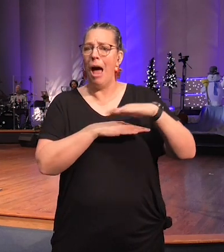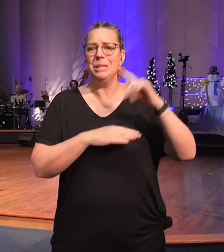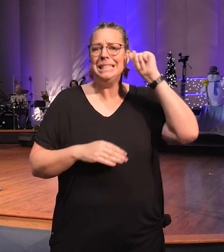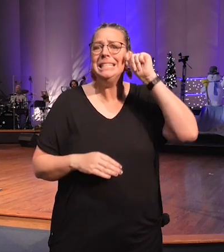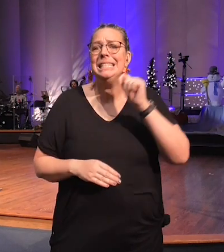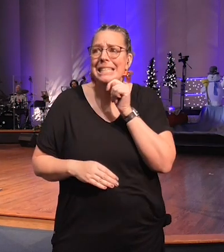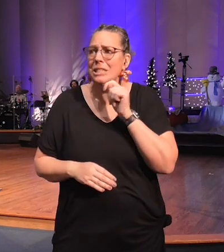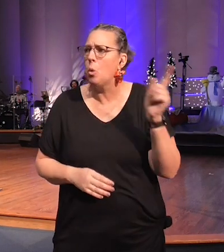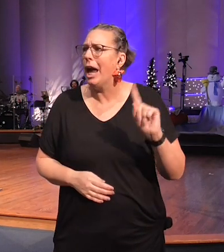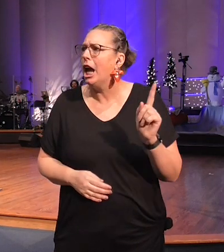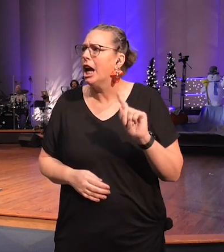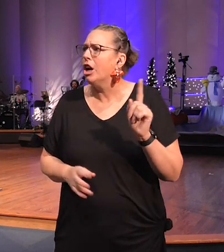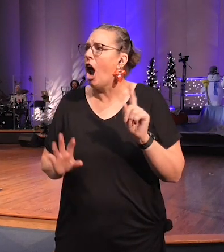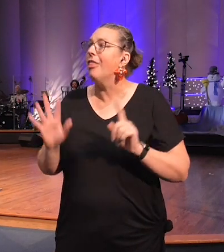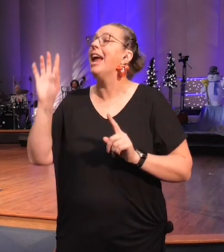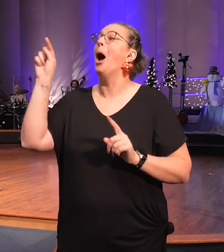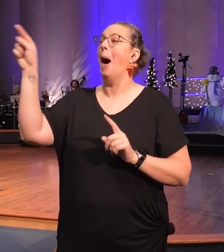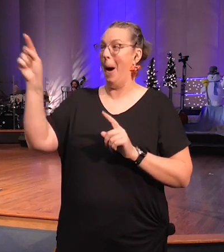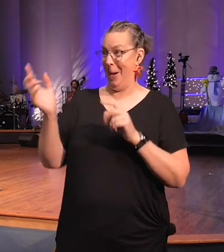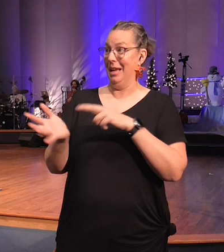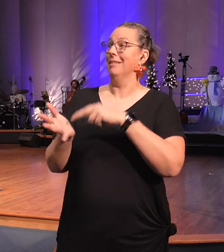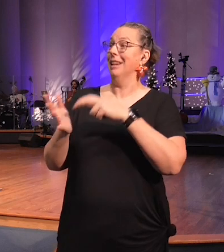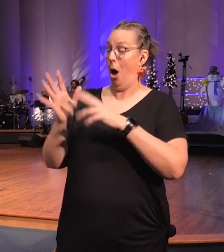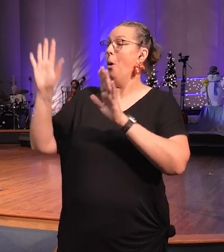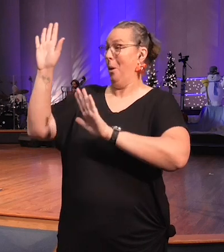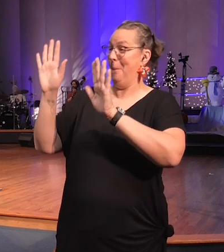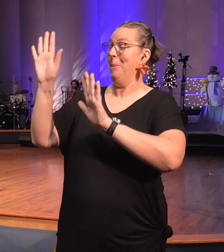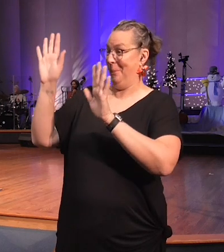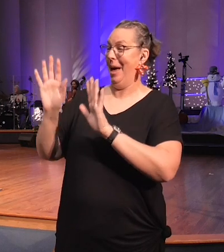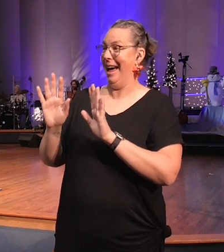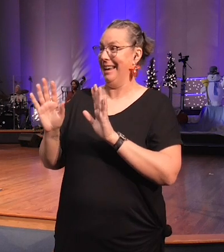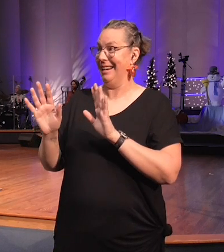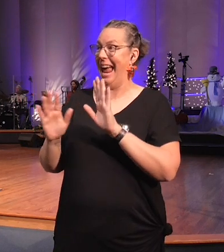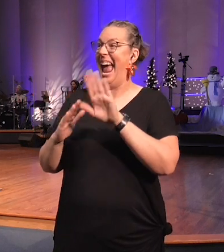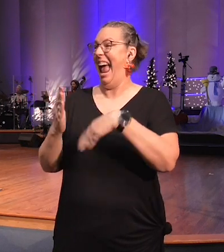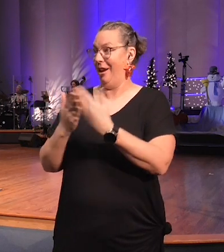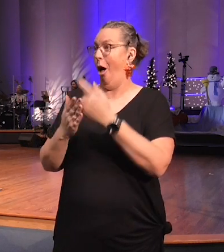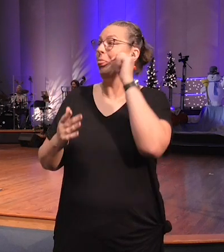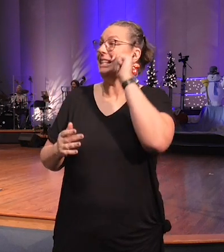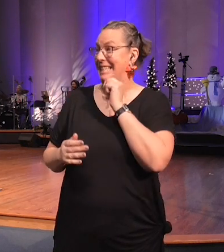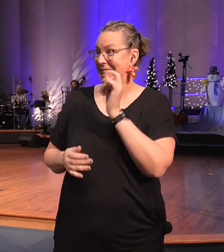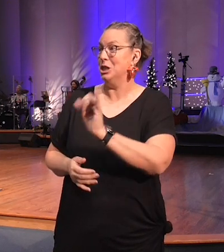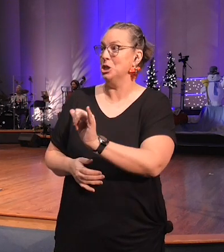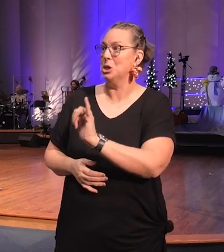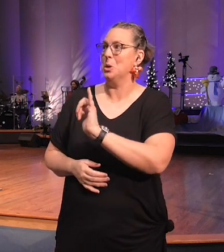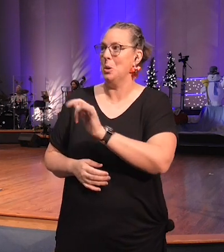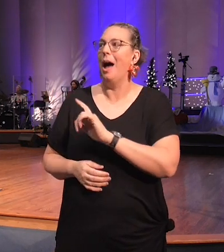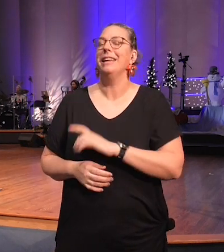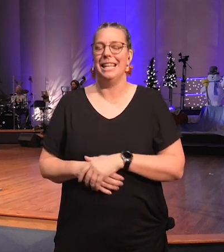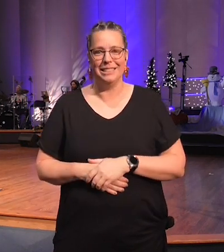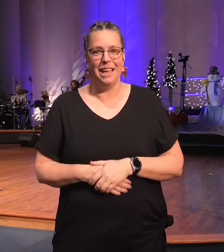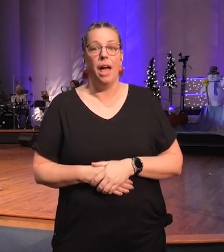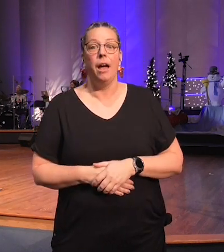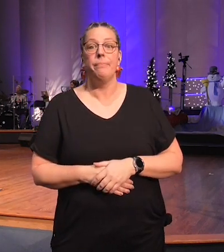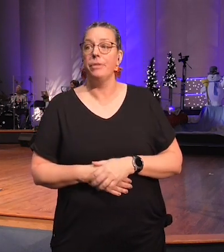are our high High Ground peeps Jackie and the whole entire game we are so grateful oh and all